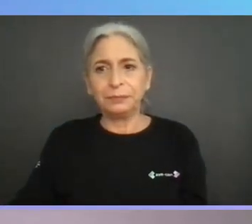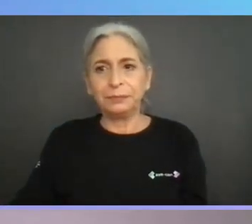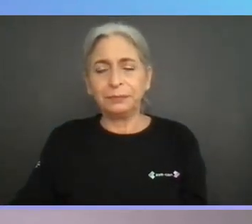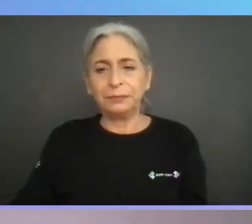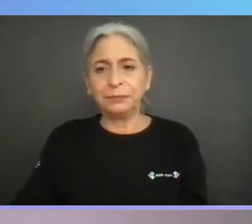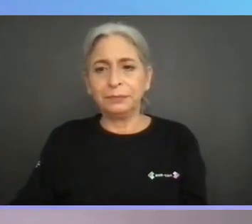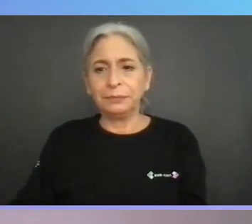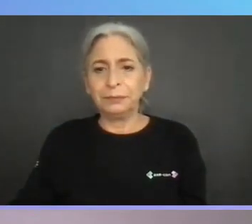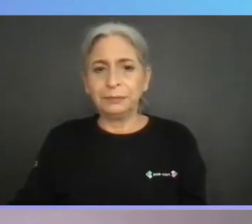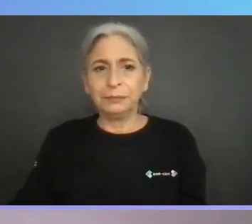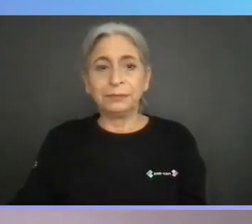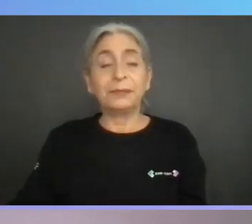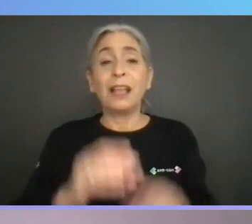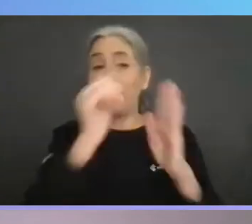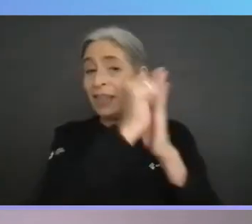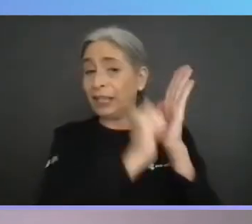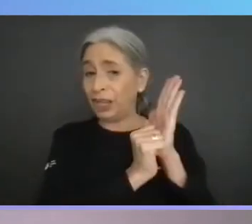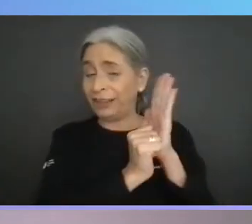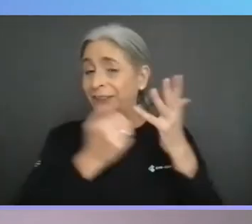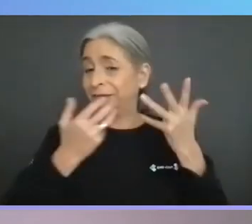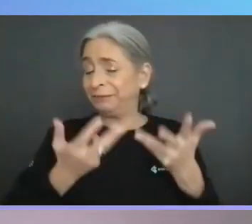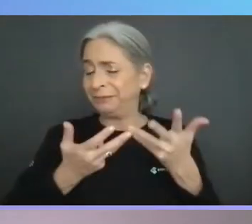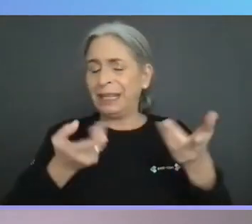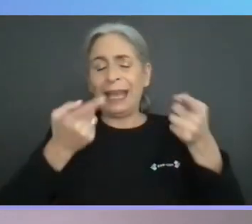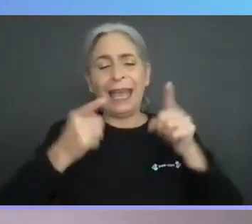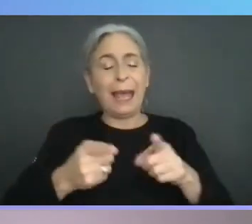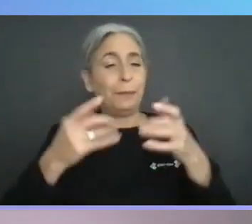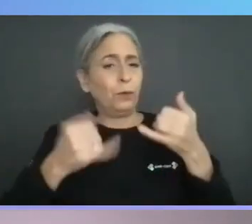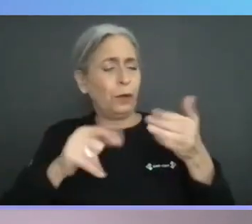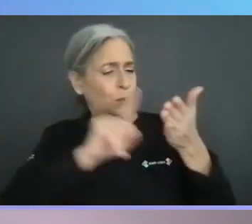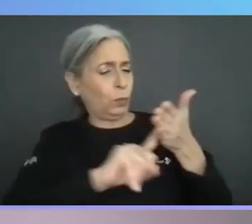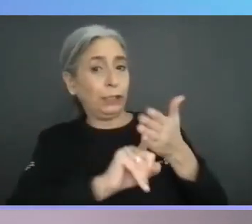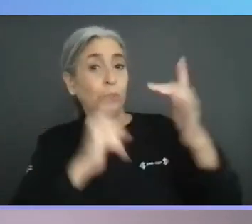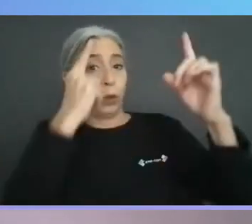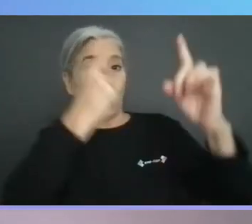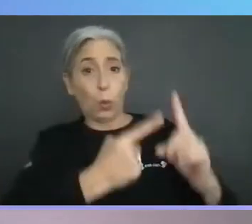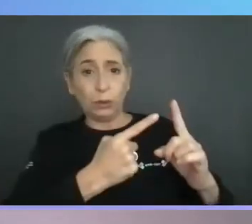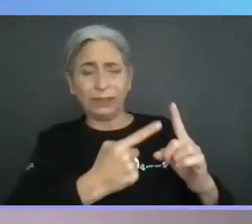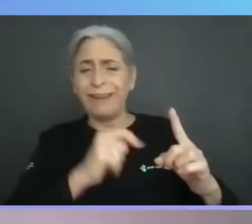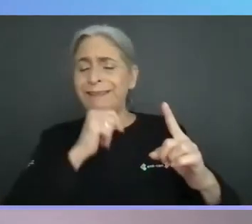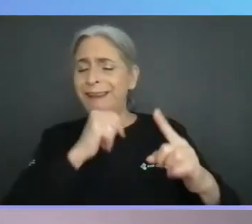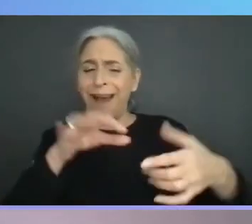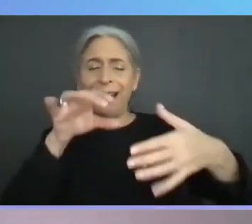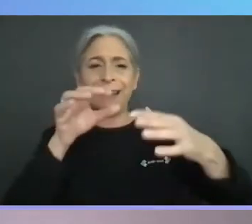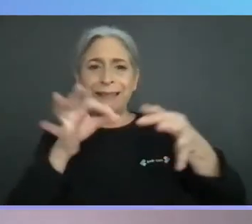This is a short and sweet one. Our agenda. What we're going to talk about are our research goals. Non-text content